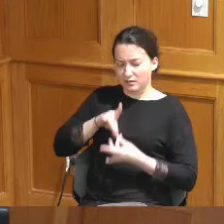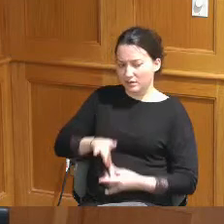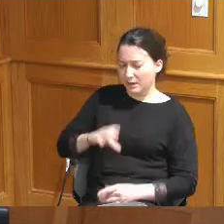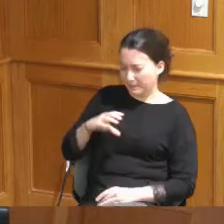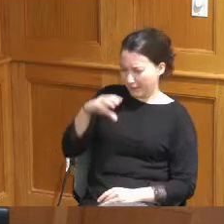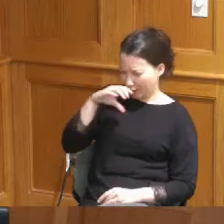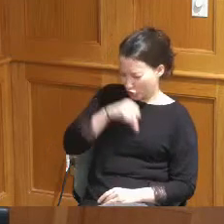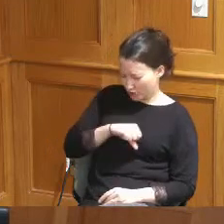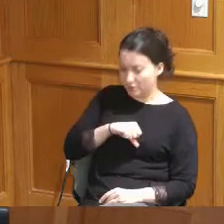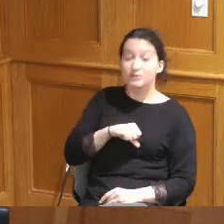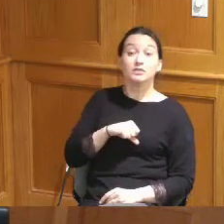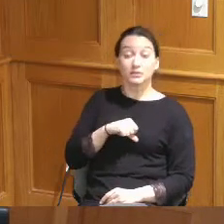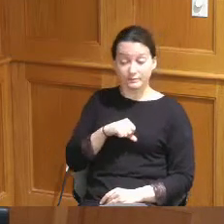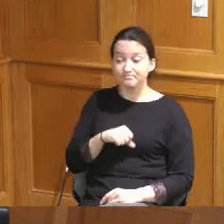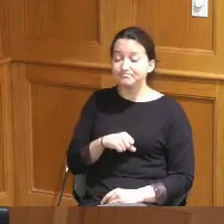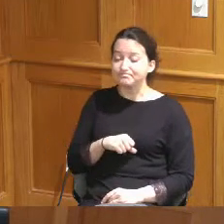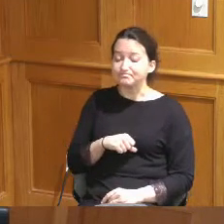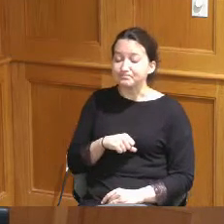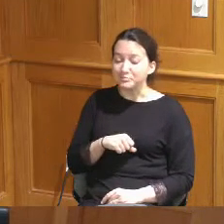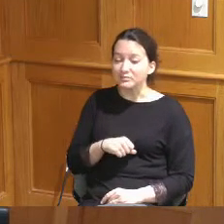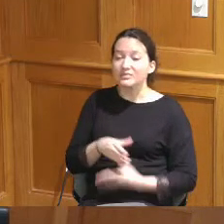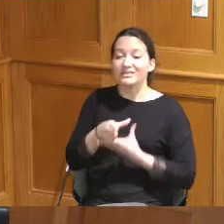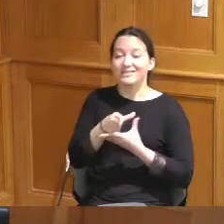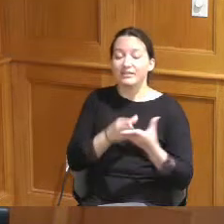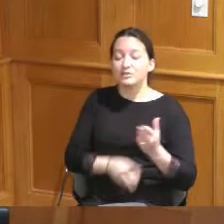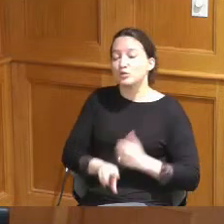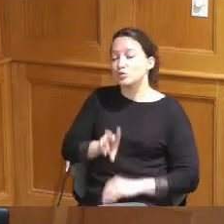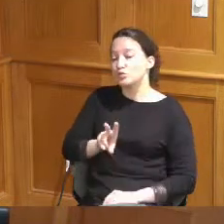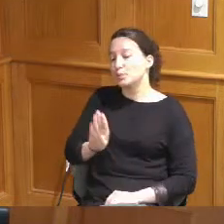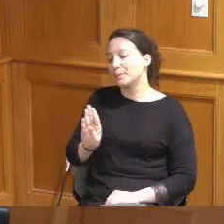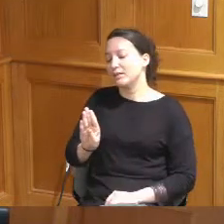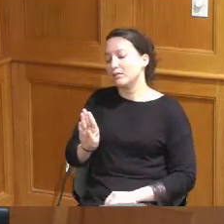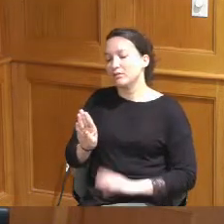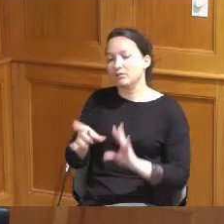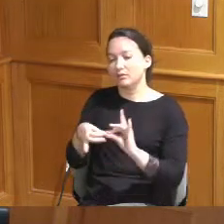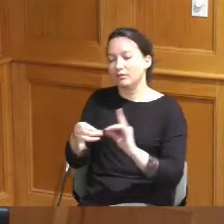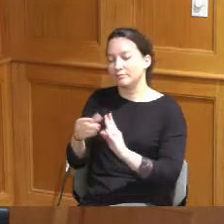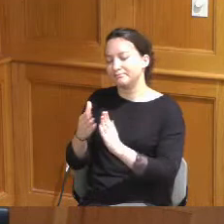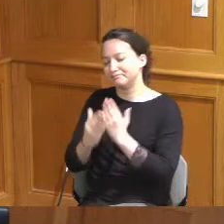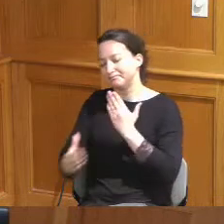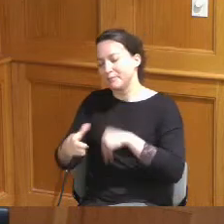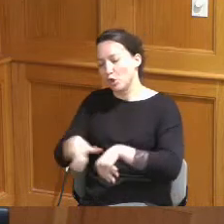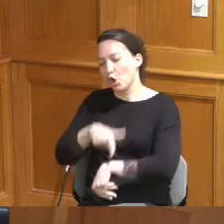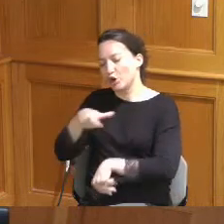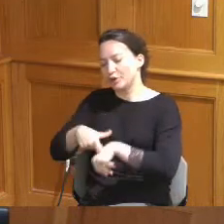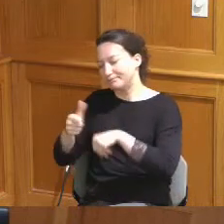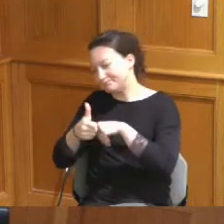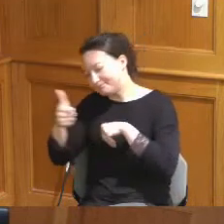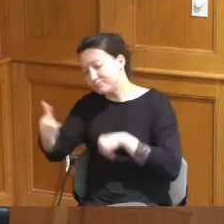as we look at Phase 2B we'll have to talk about long-term implications on rates phase 2A in and